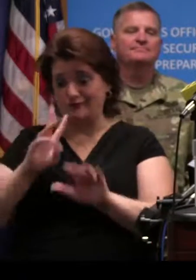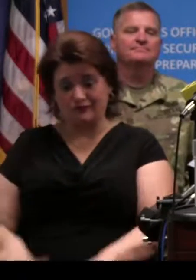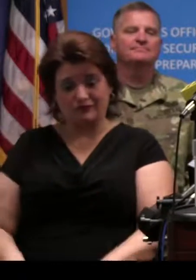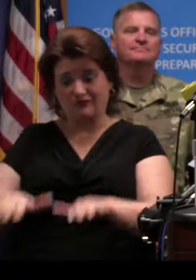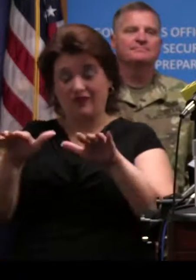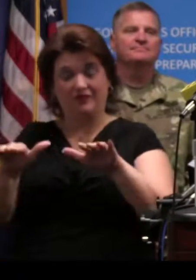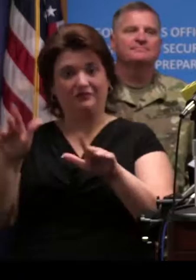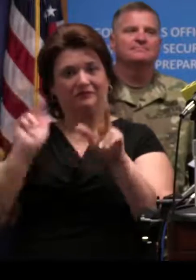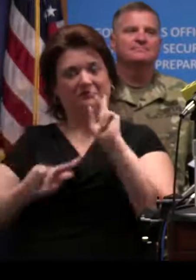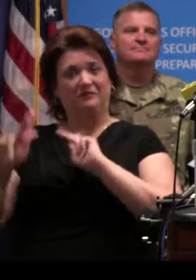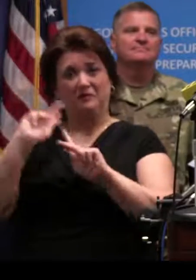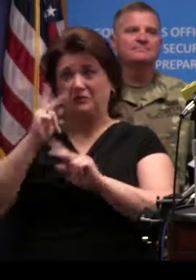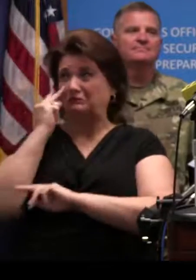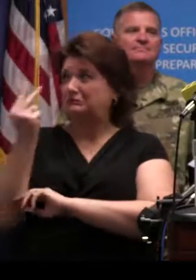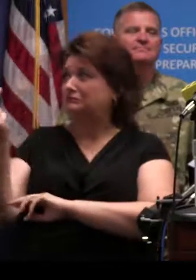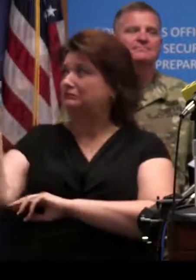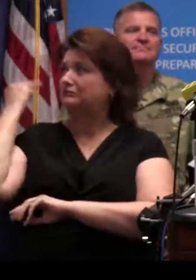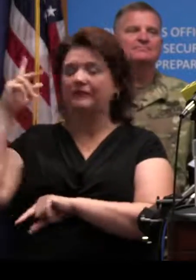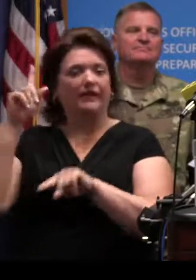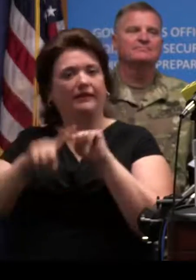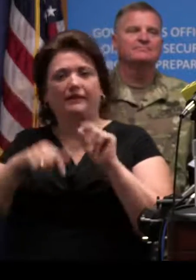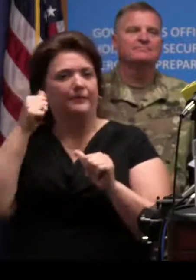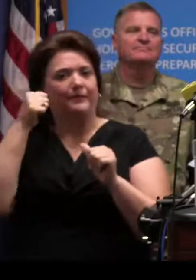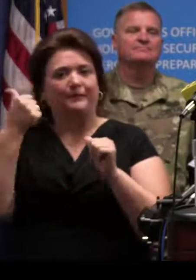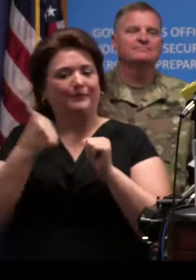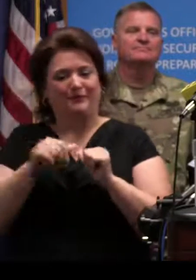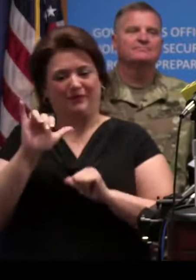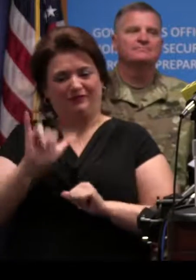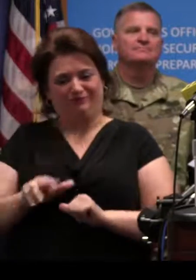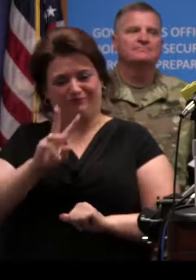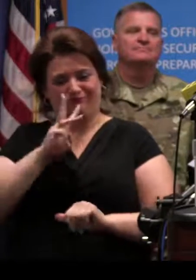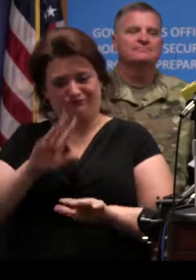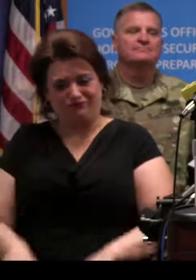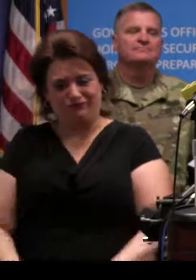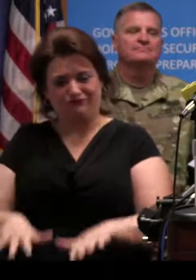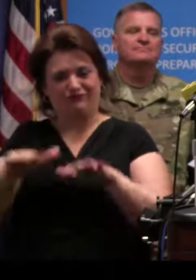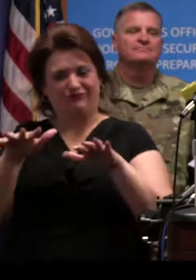floodwaters billion in some of the places where they they've actually